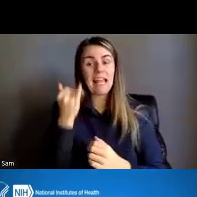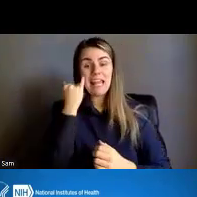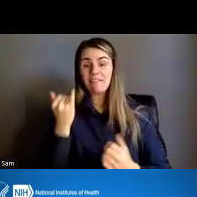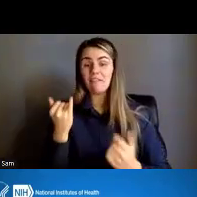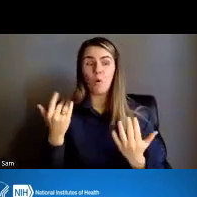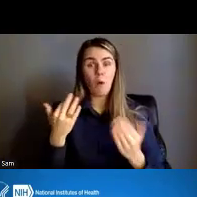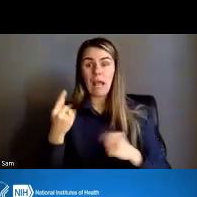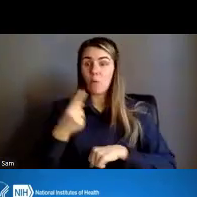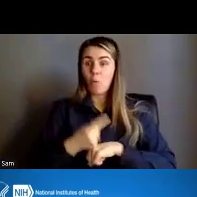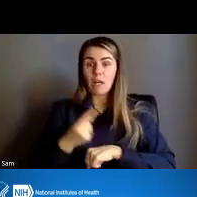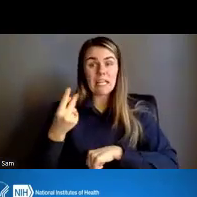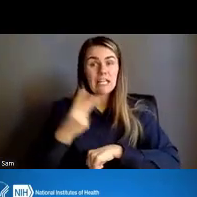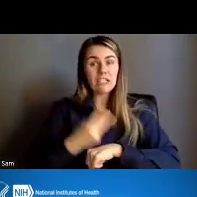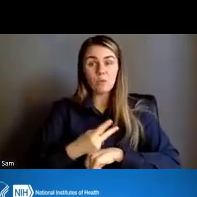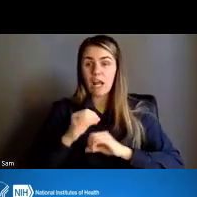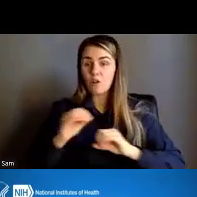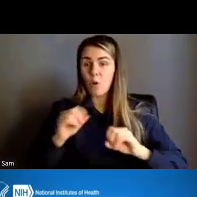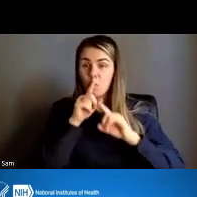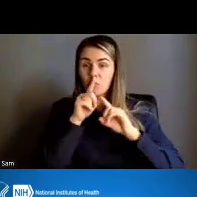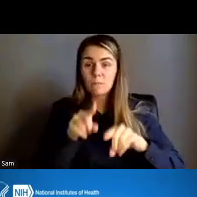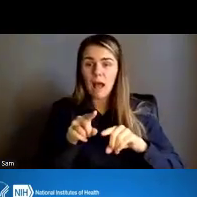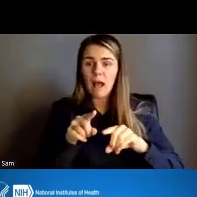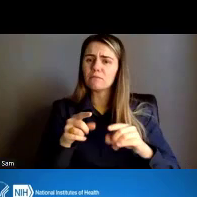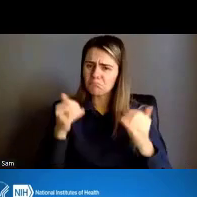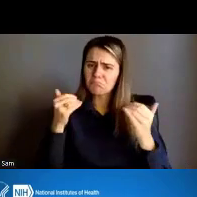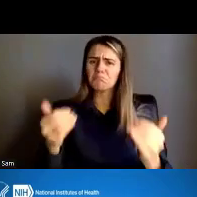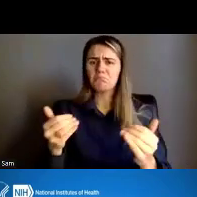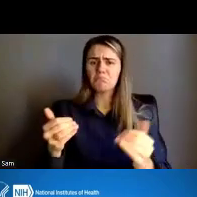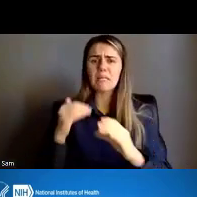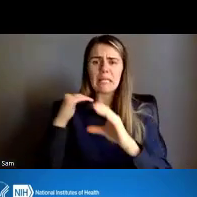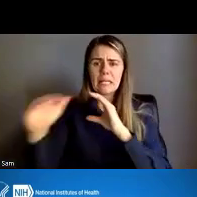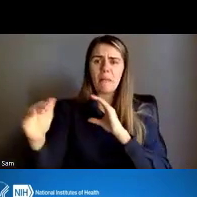it's okay to send it again. And then the same thing,